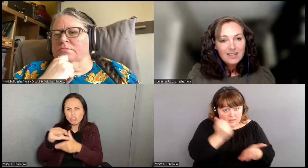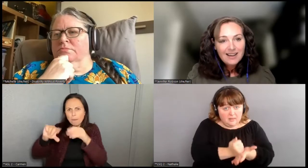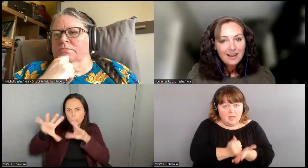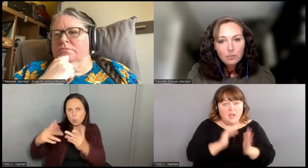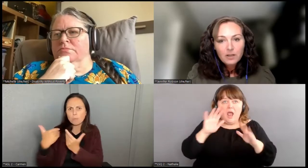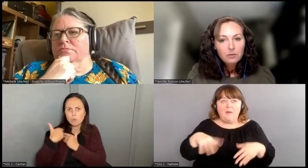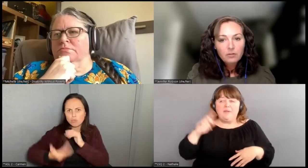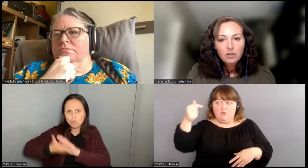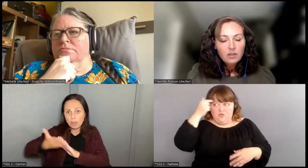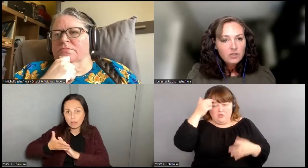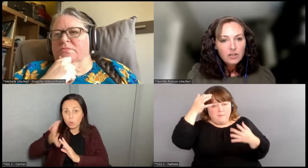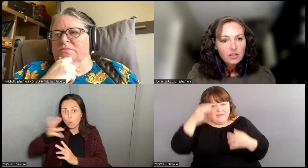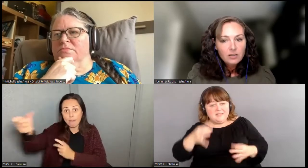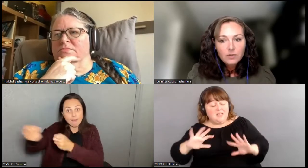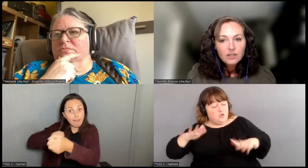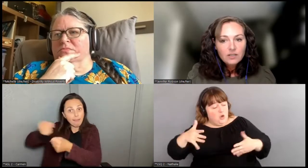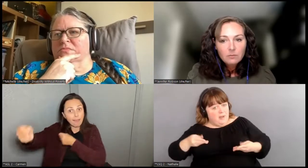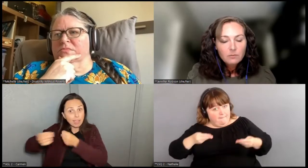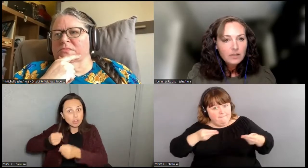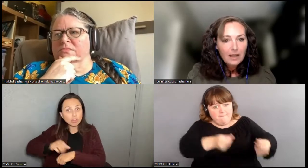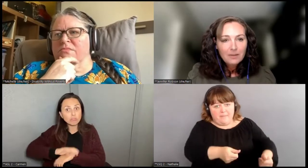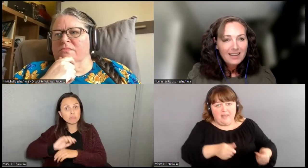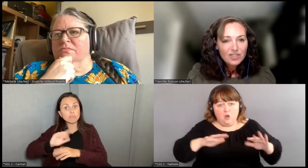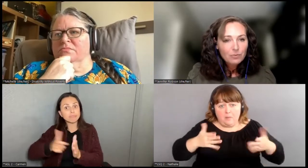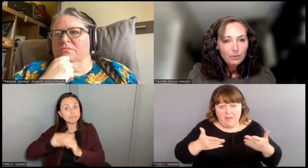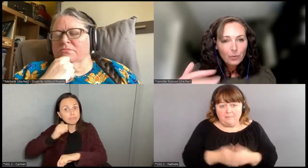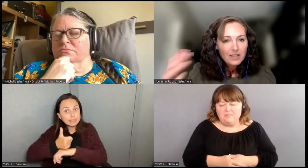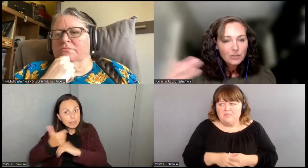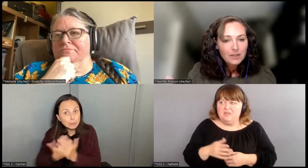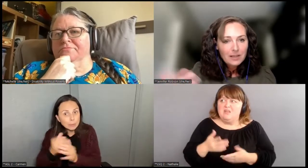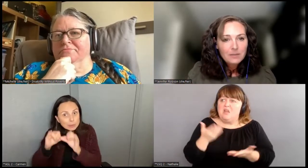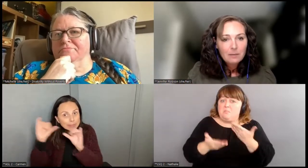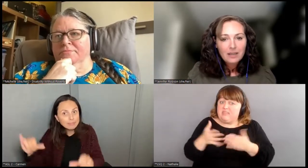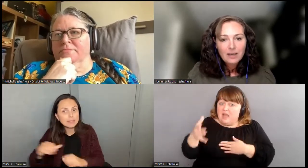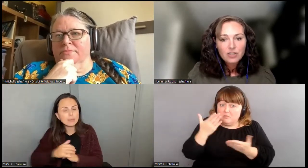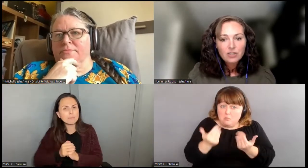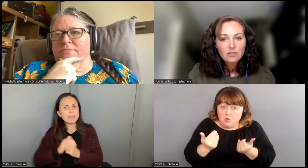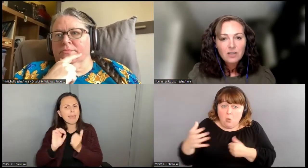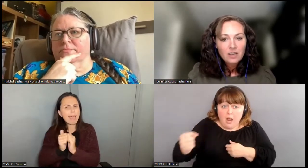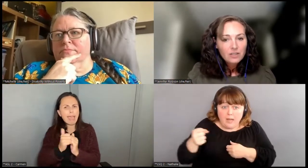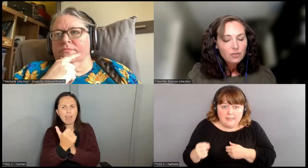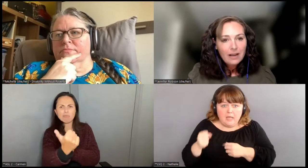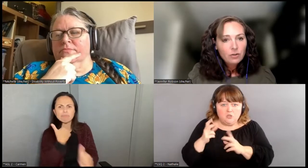TO HIRE PEOPLE? DO THEY NEED NEW SYSTEMS AND WAYS TO ACCEPT APPLICATIONS AND TRACK WHO